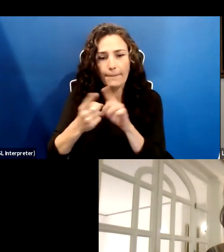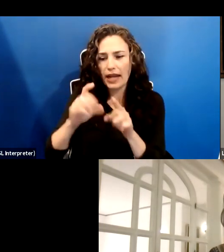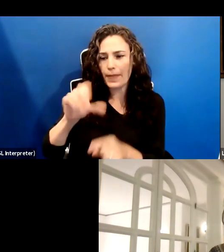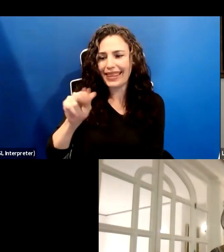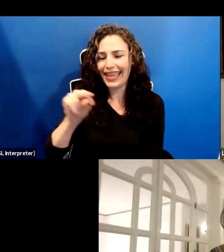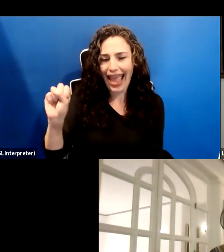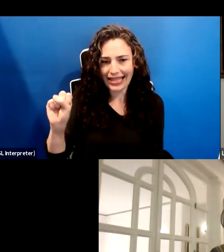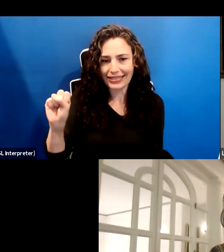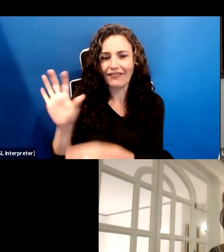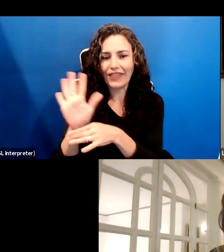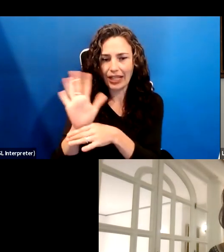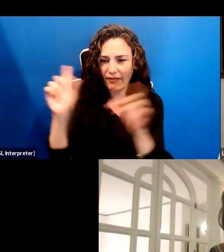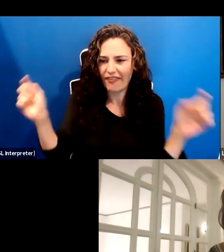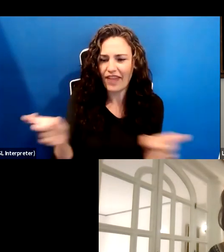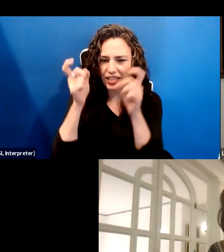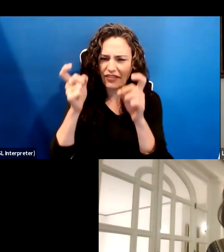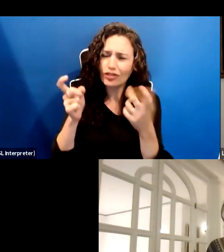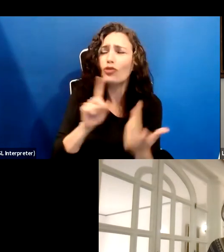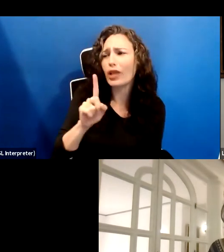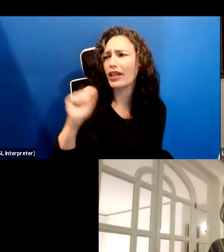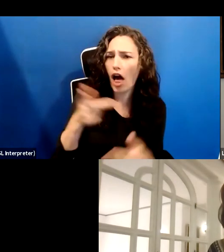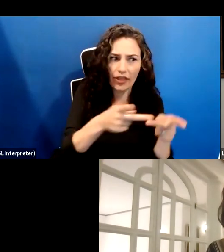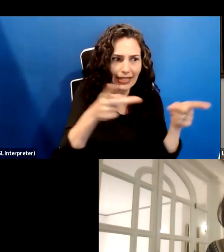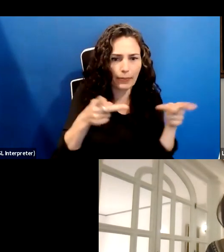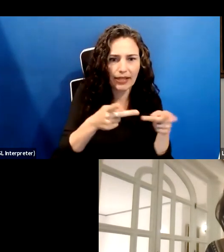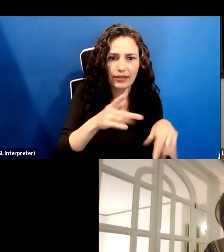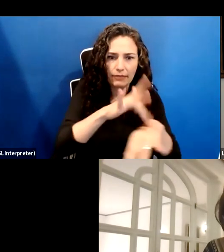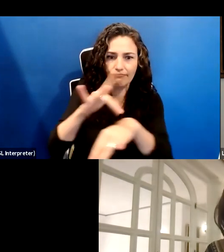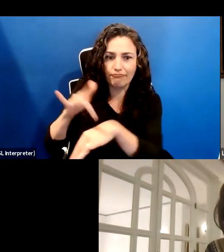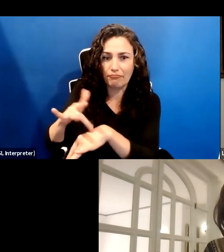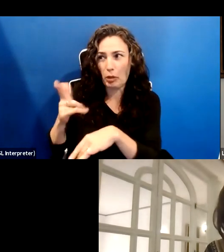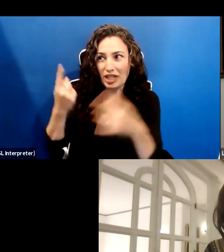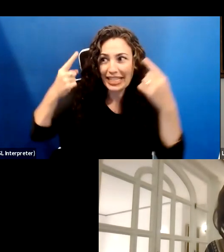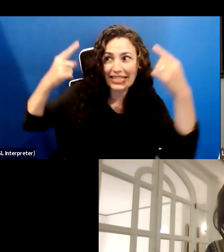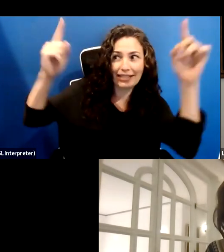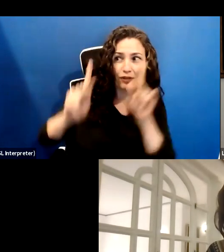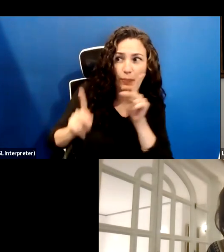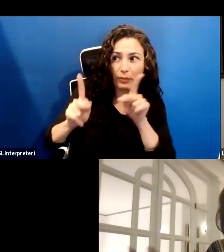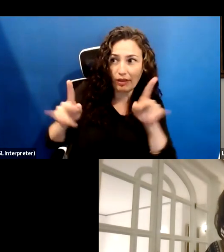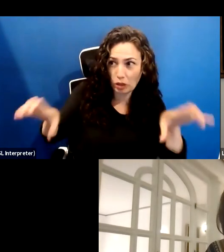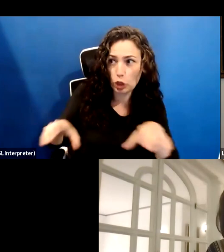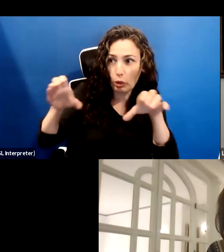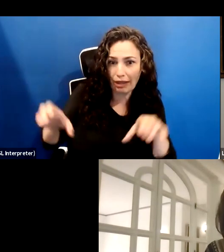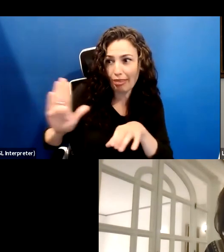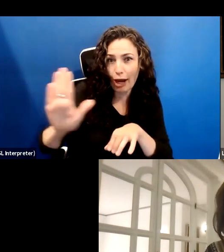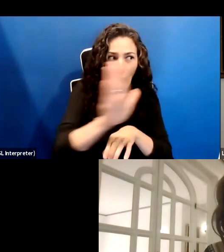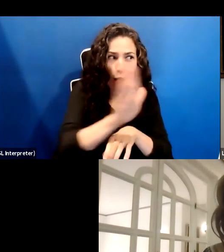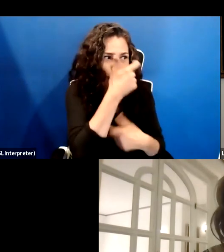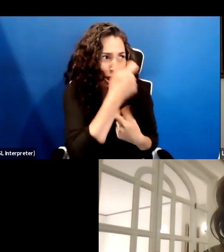So all these places were kind of, you know, places where there were successful people, doing, you know, interesting work.